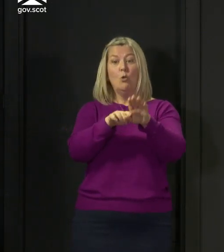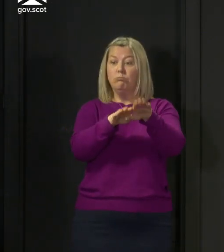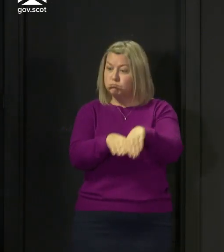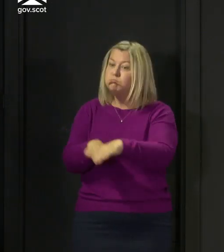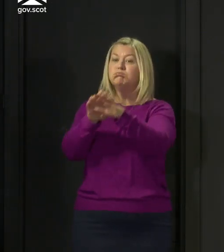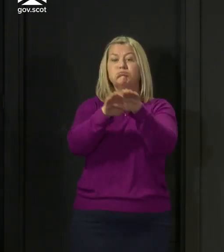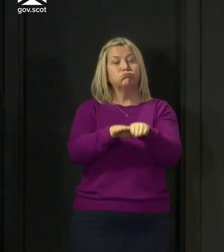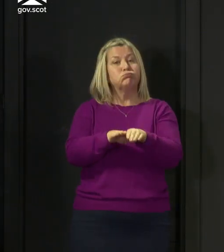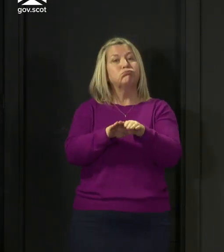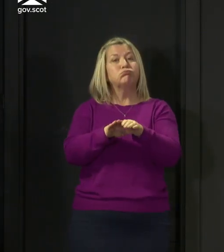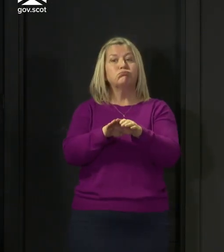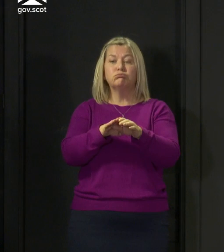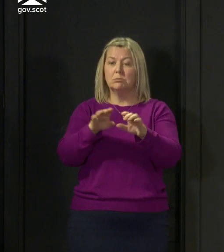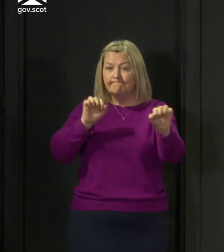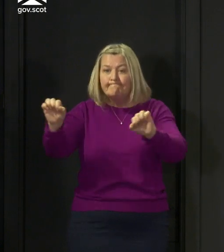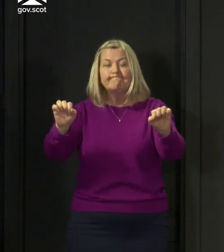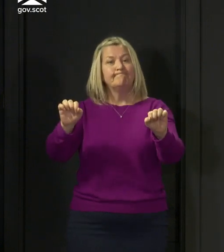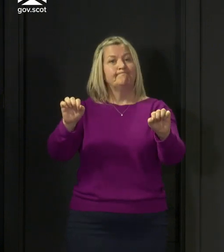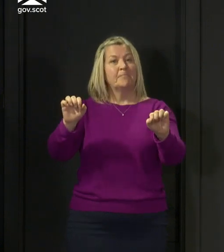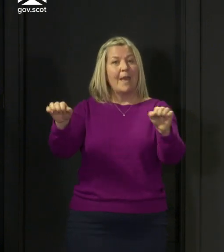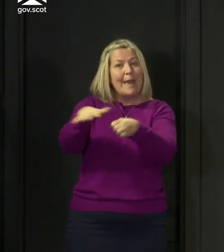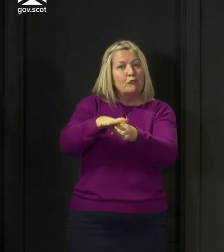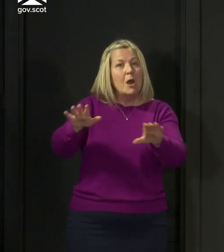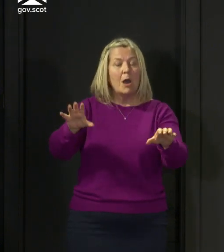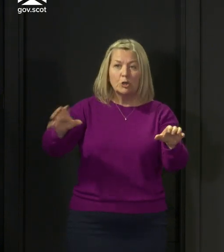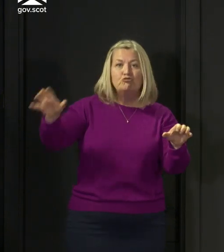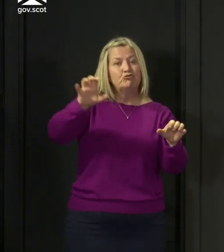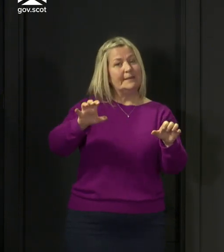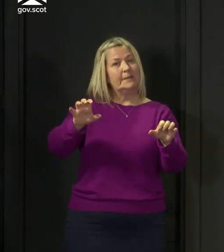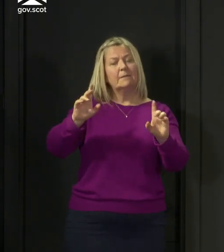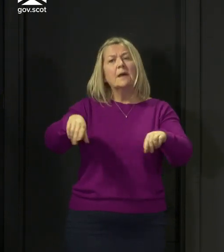confusion. It's when we're not clear that the confusion kicks in, or the risk of it